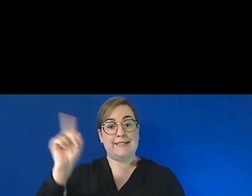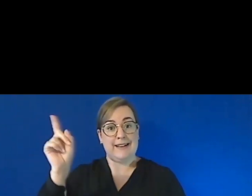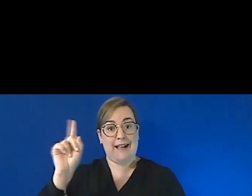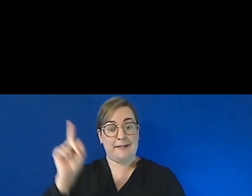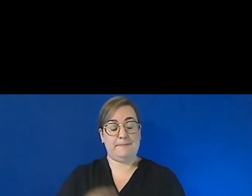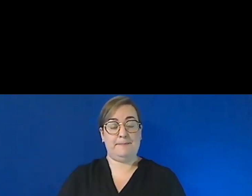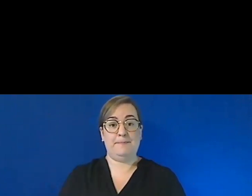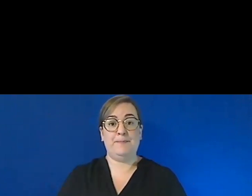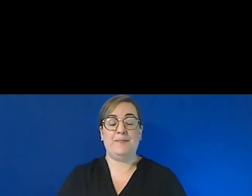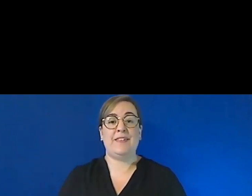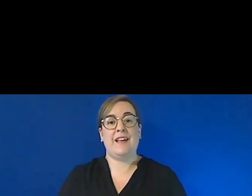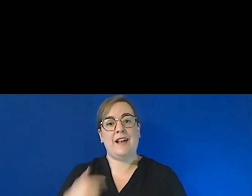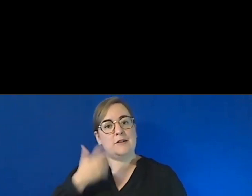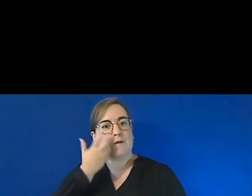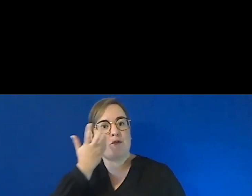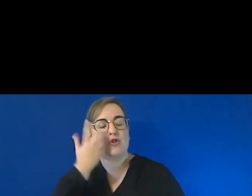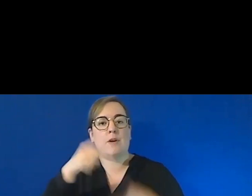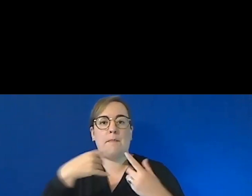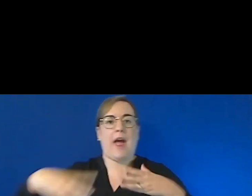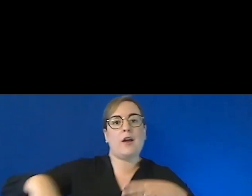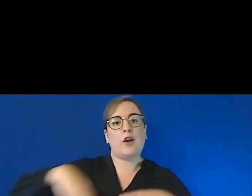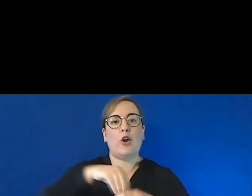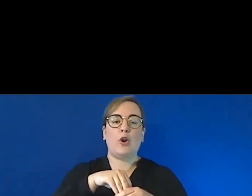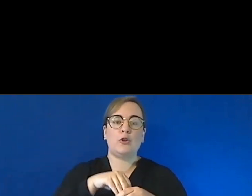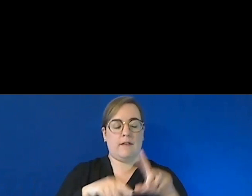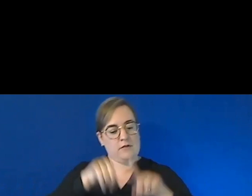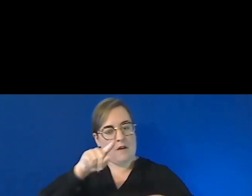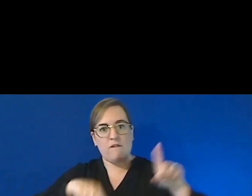it is "The Future of Inclusive and Multi-Diverse Technologies".